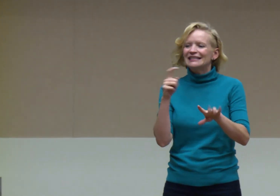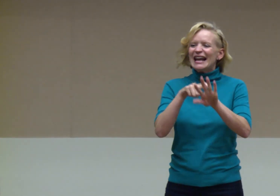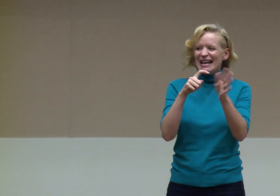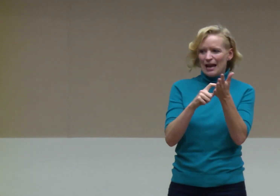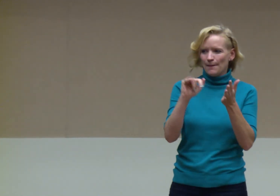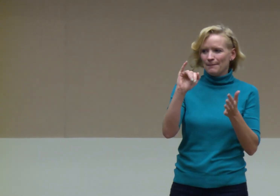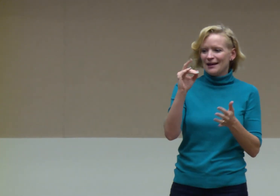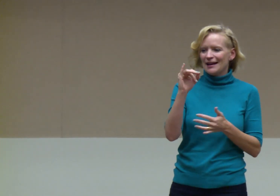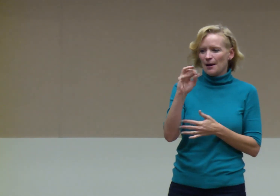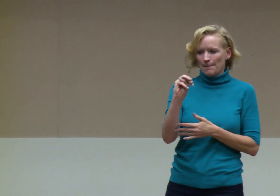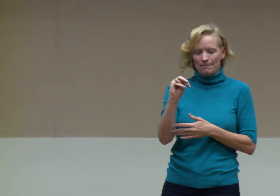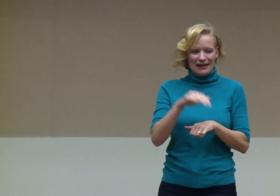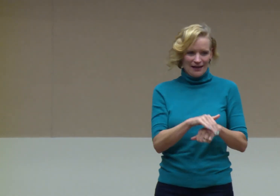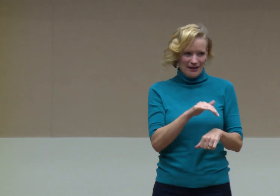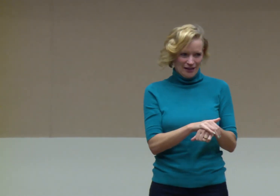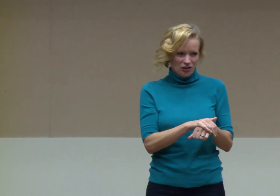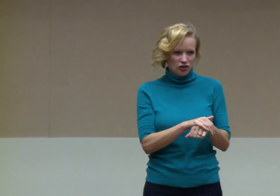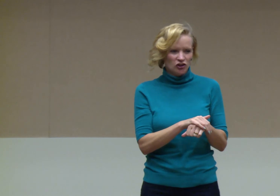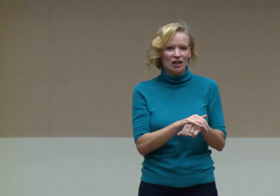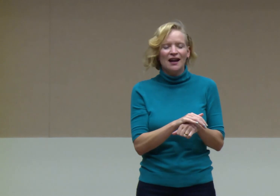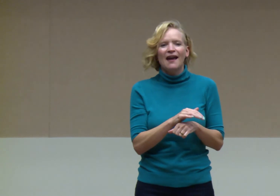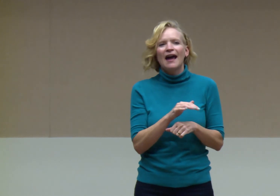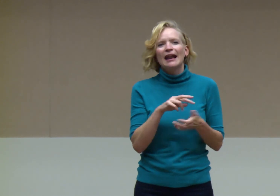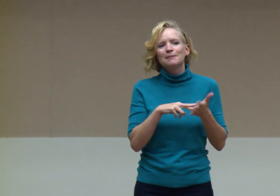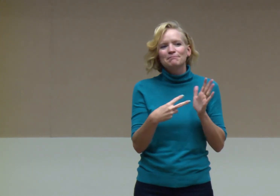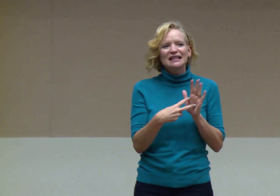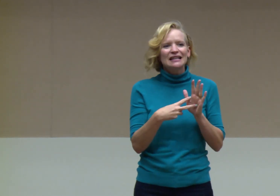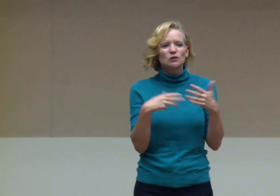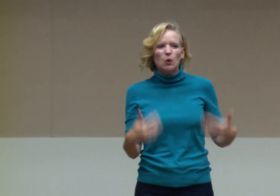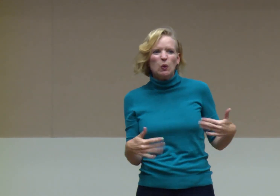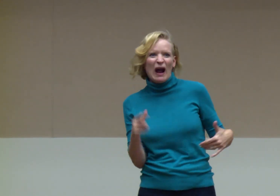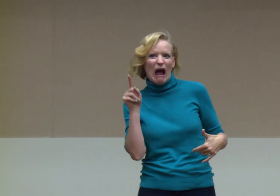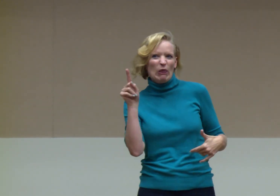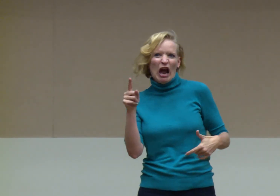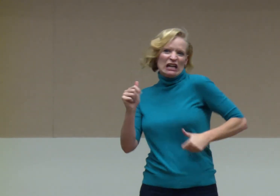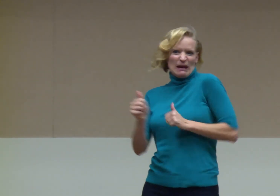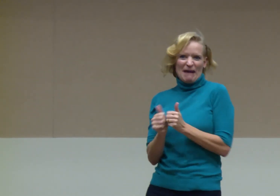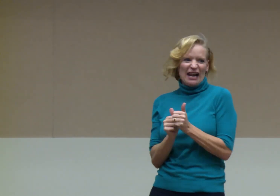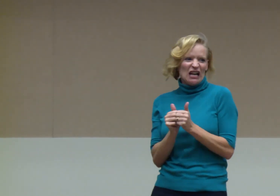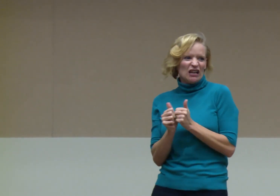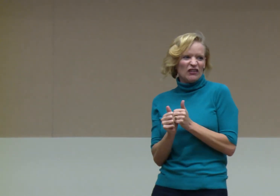It's an English idiom. It means, "Oh, wow, they are competitive,